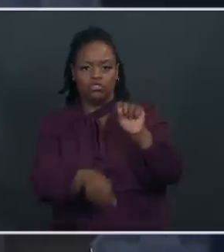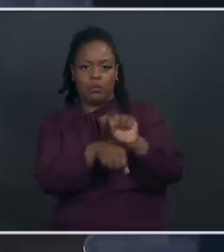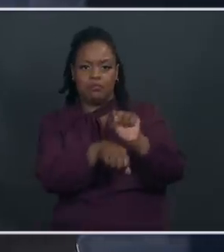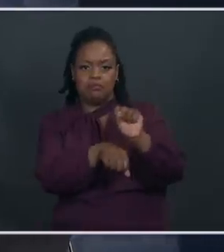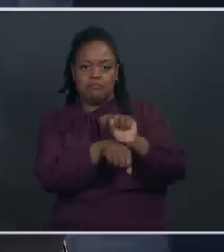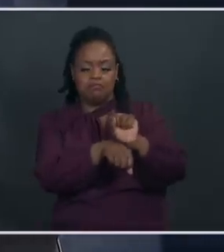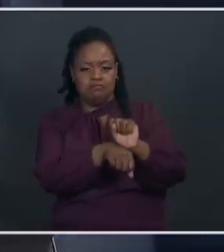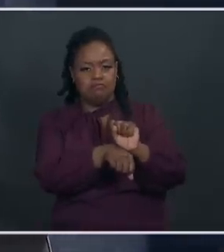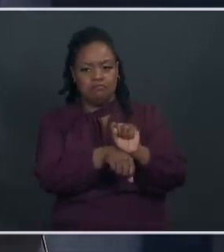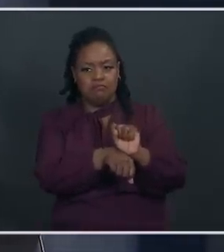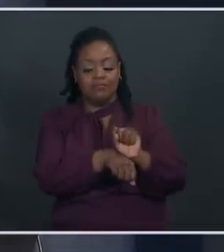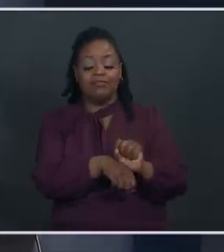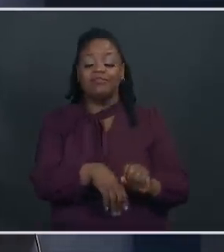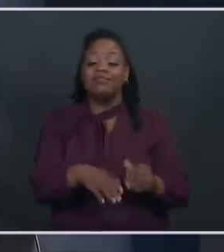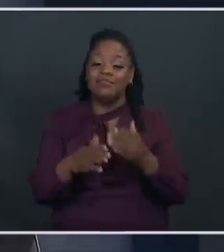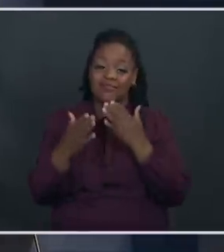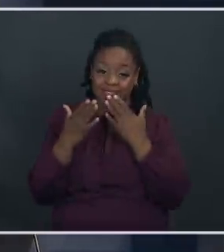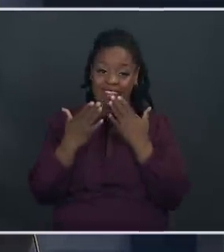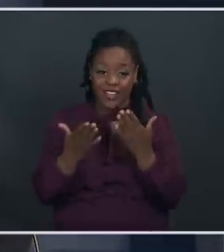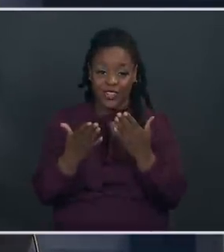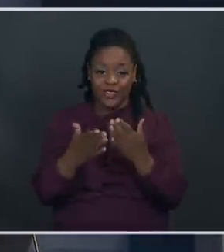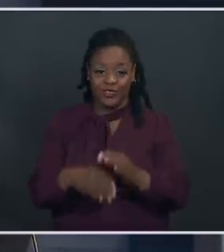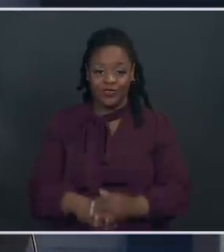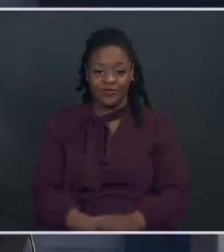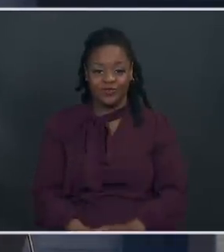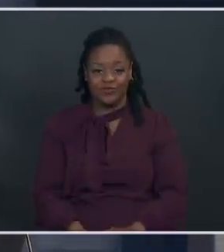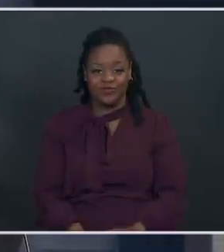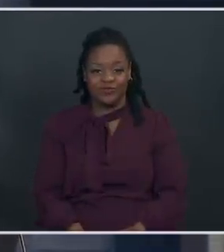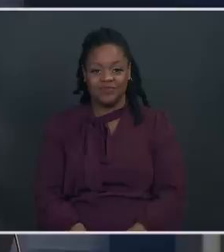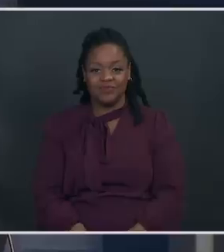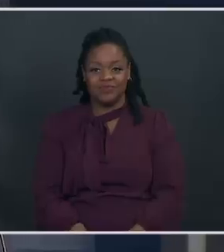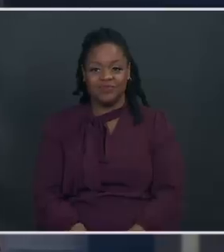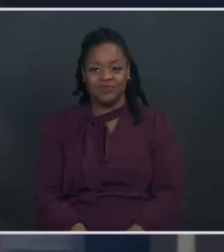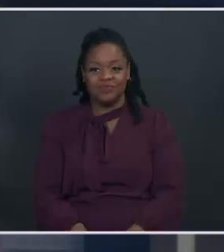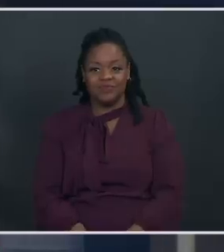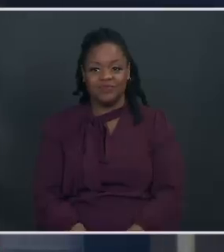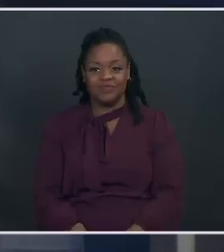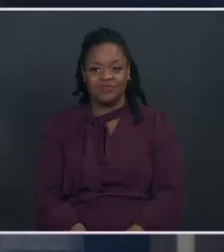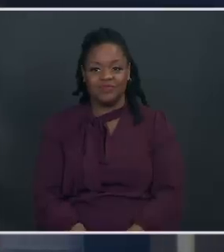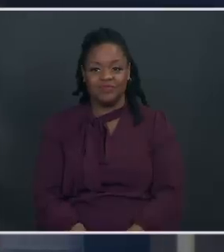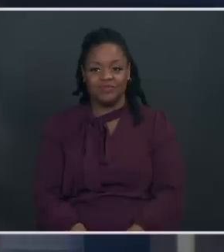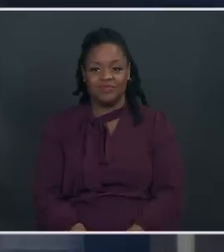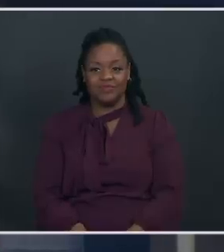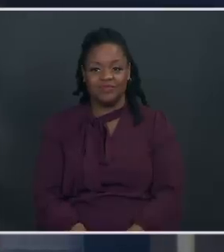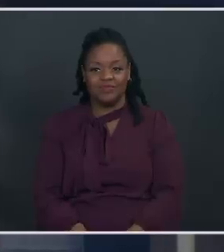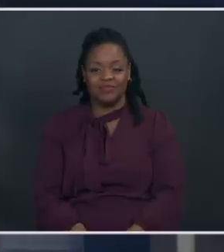Secretary Kerry: Good afternoon, everybody.